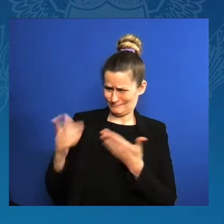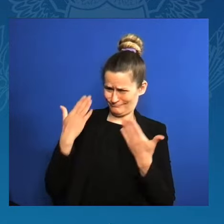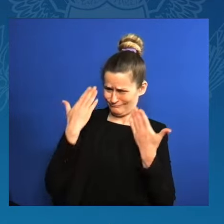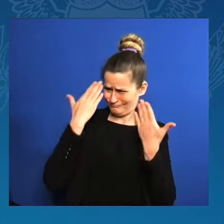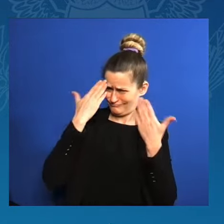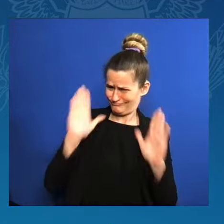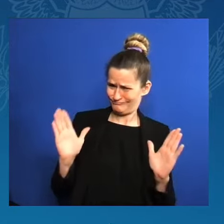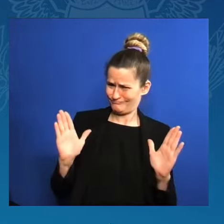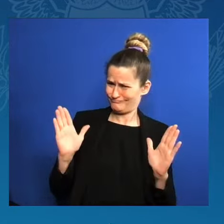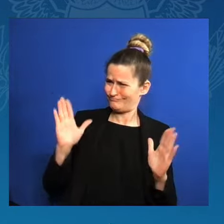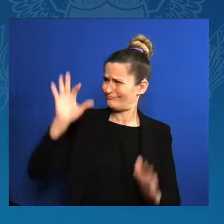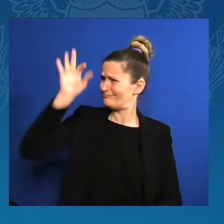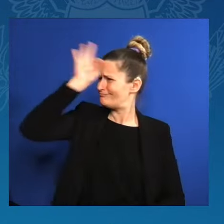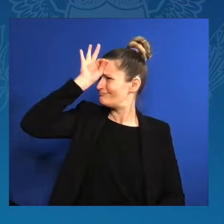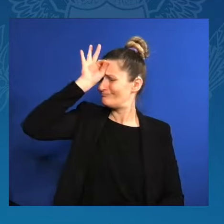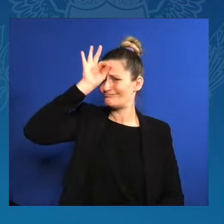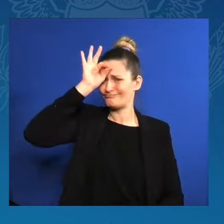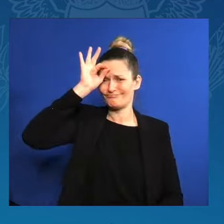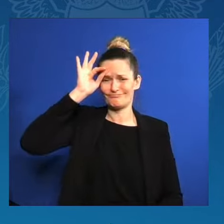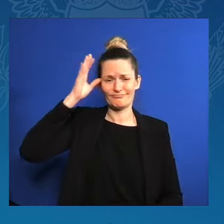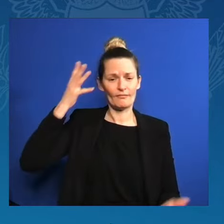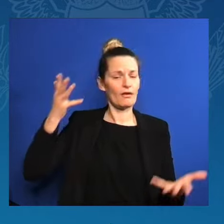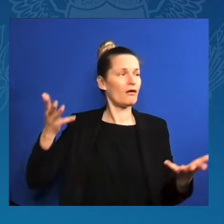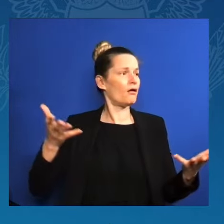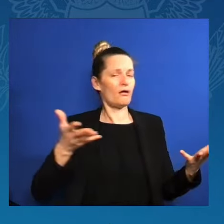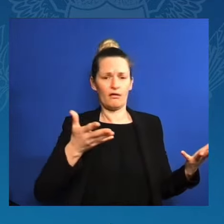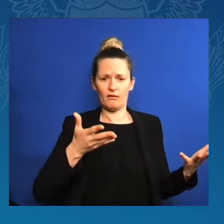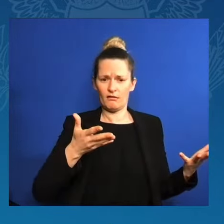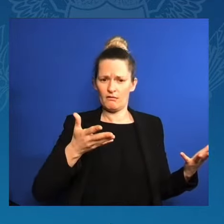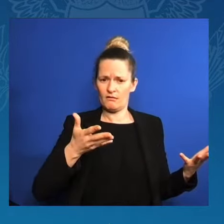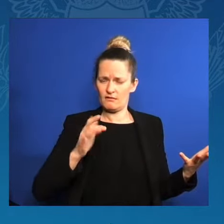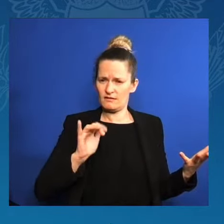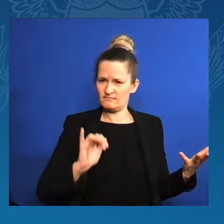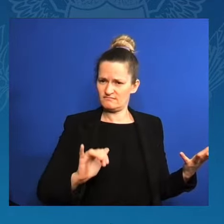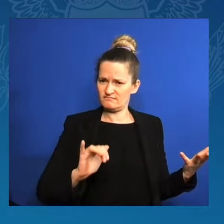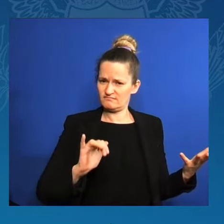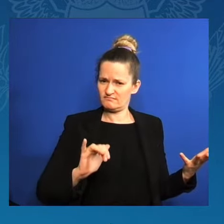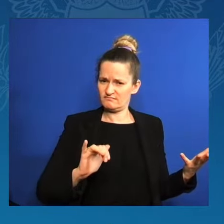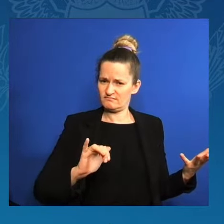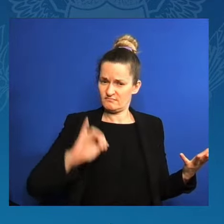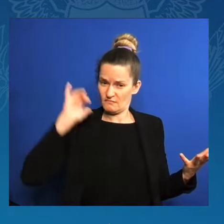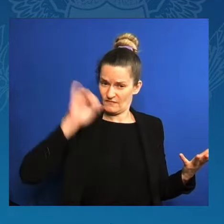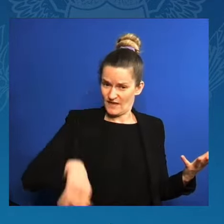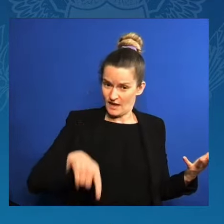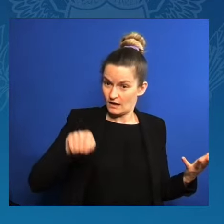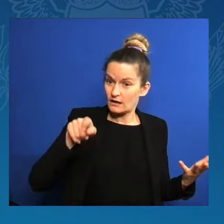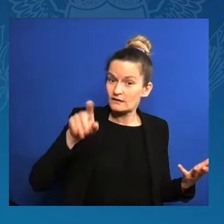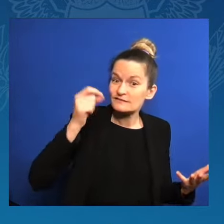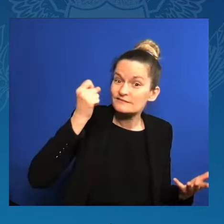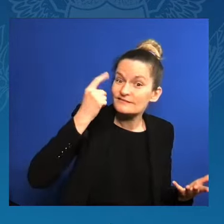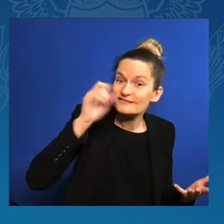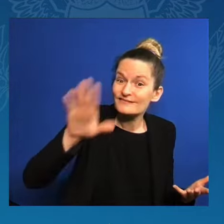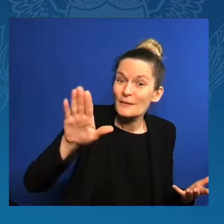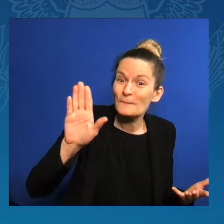which, by the way, tells us most of these politicians don't even understand how a woman's body actually works.